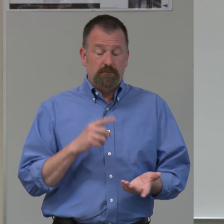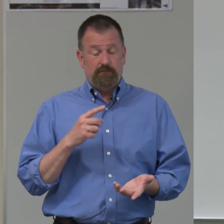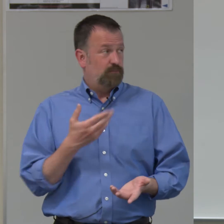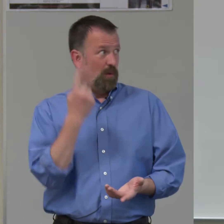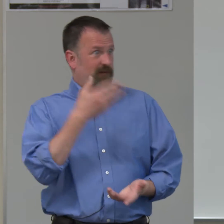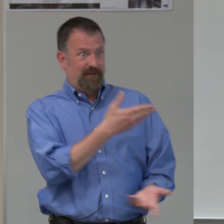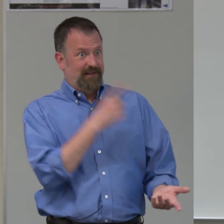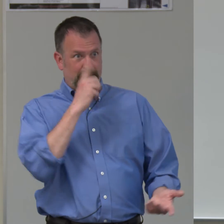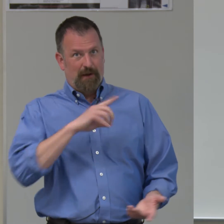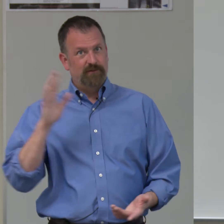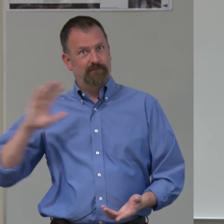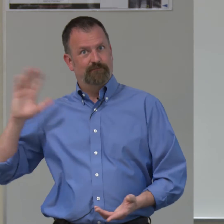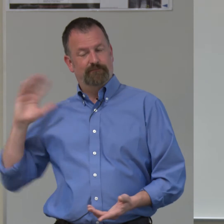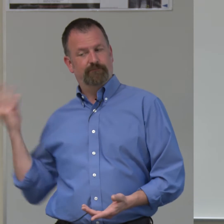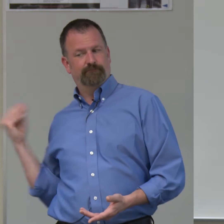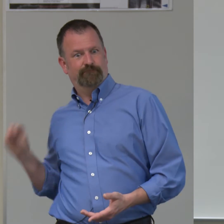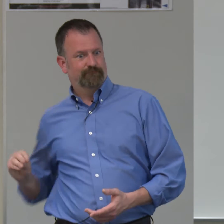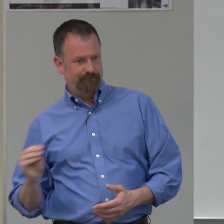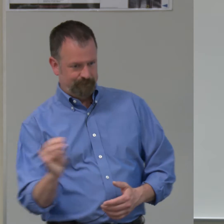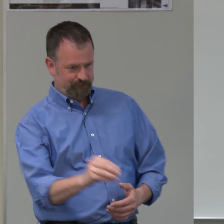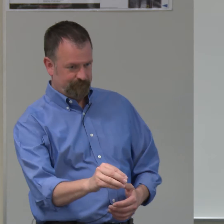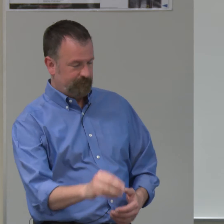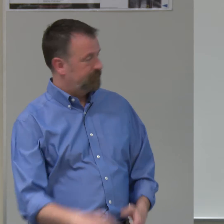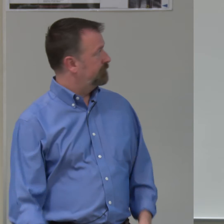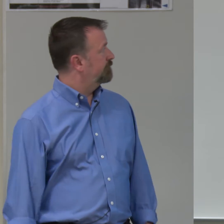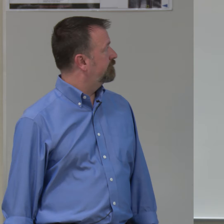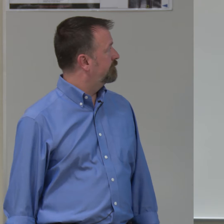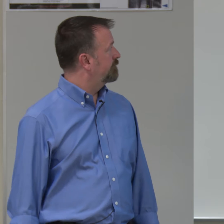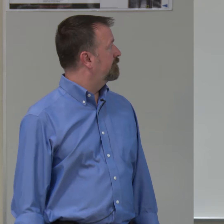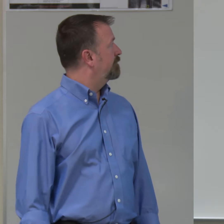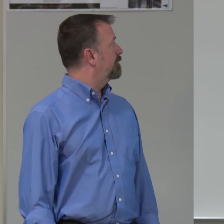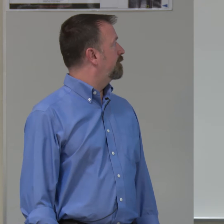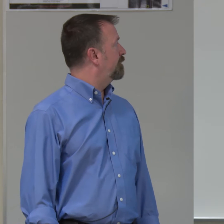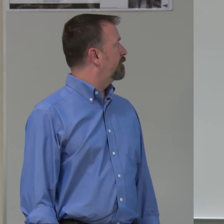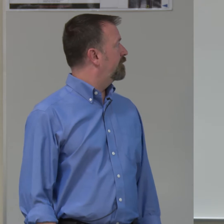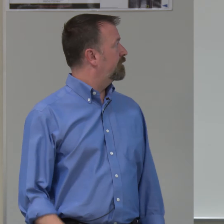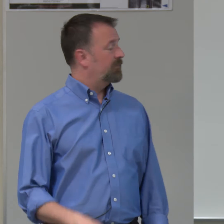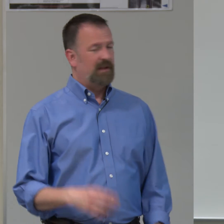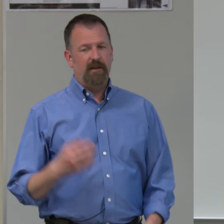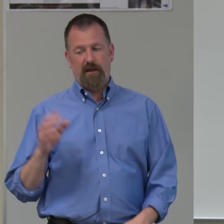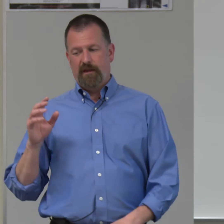a while ago and that has actually arose in the colon,